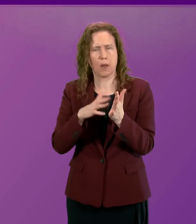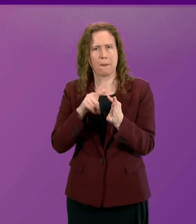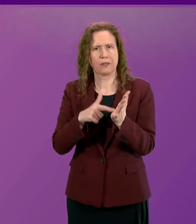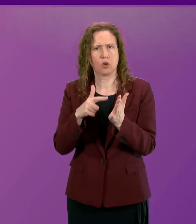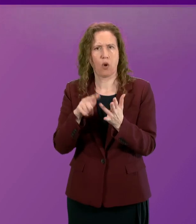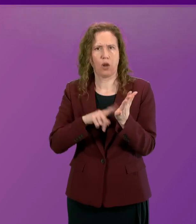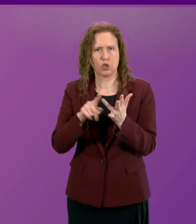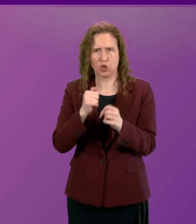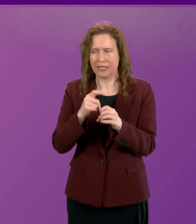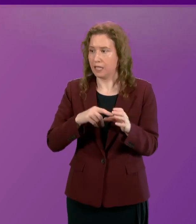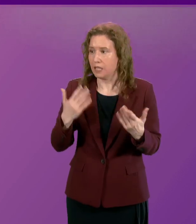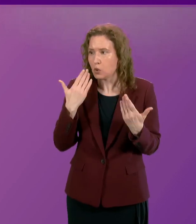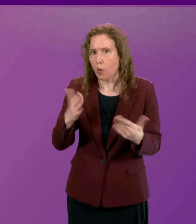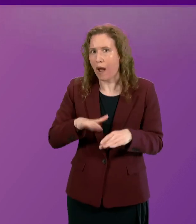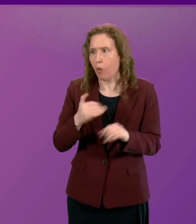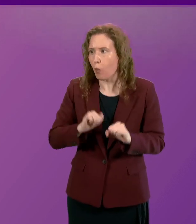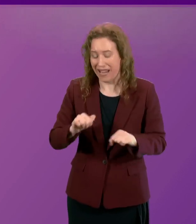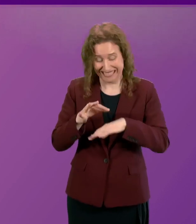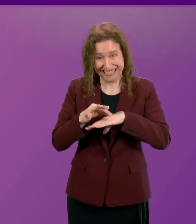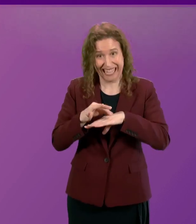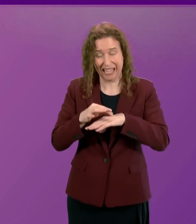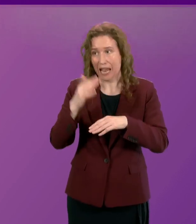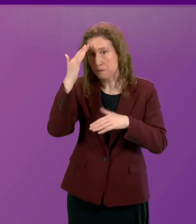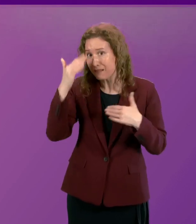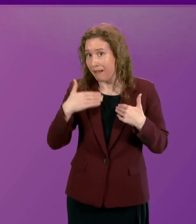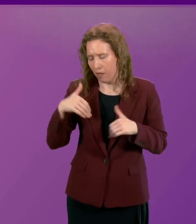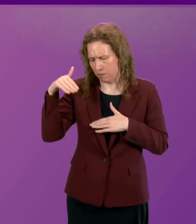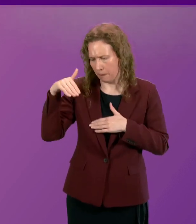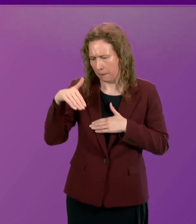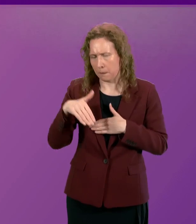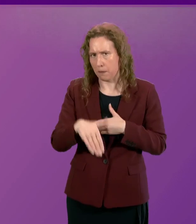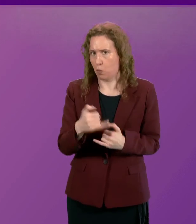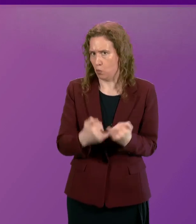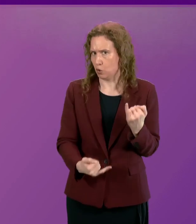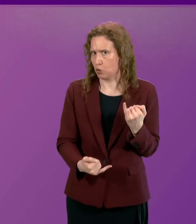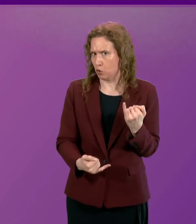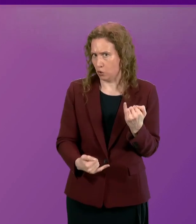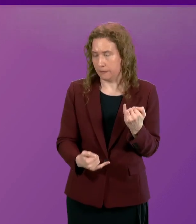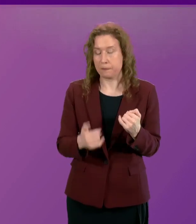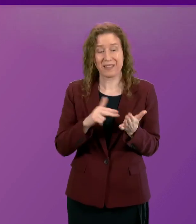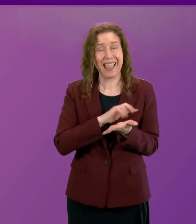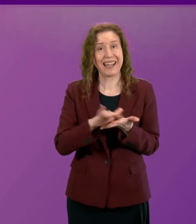when he will be seen, and his skin condition and mental health are getting worse. In NHS Lothian,